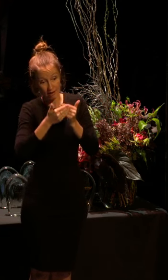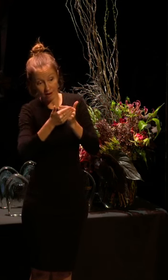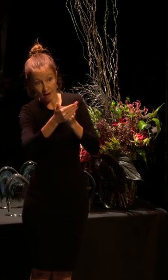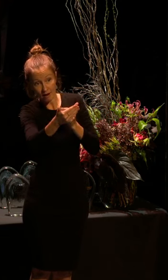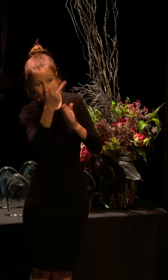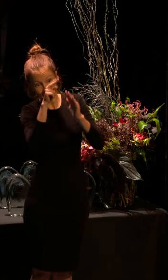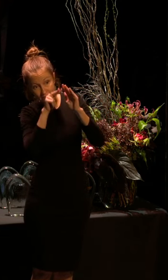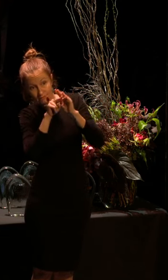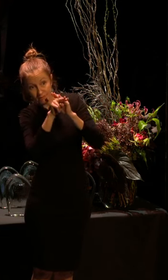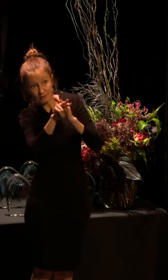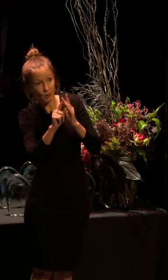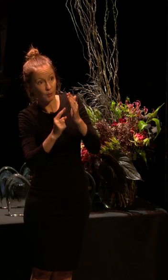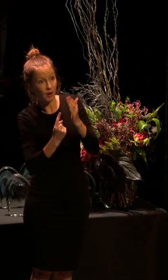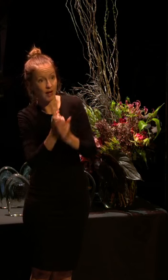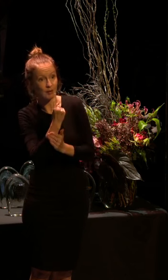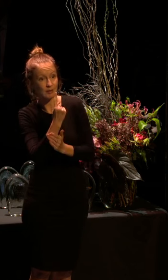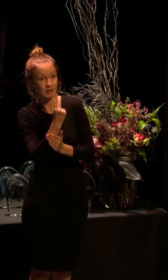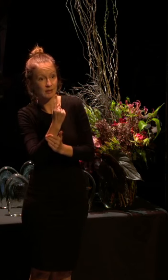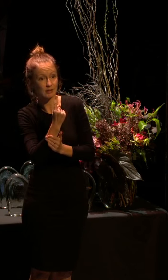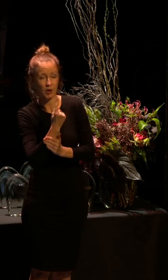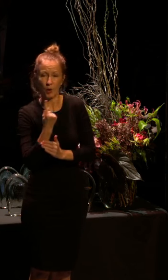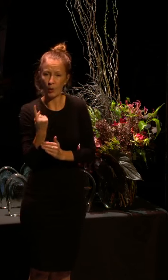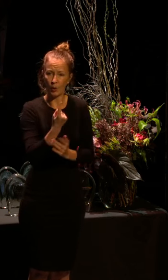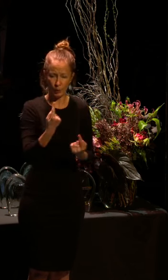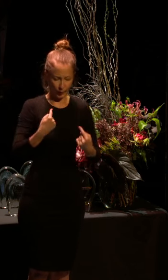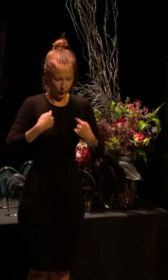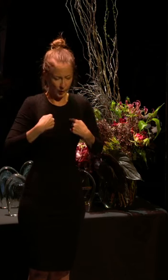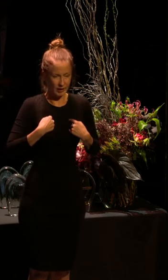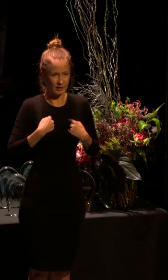Who we are, and who we should be.